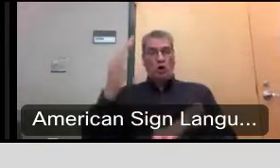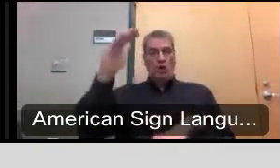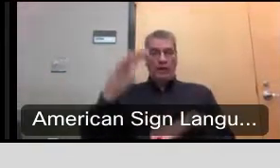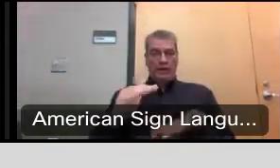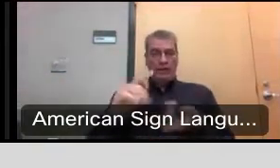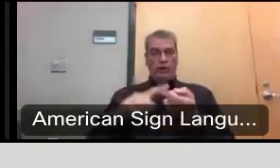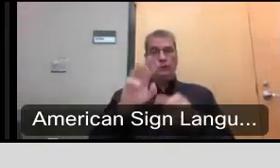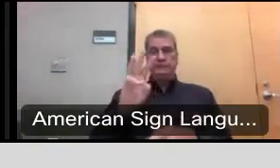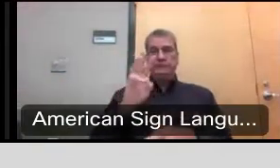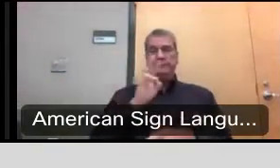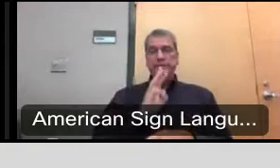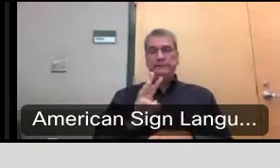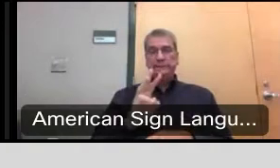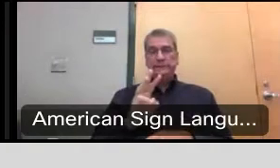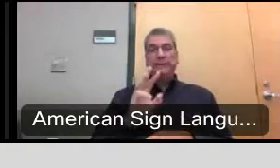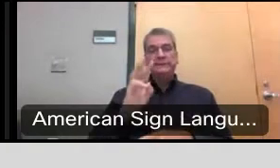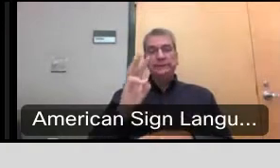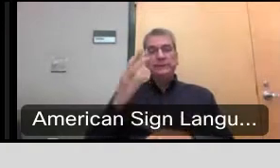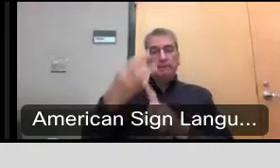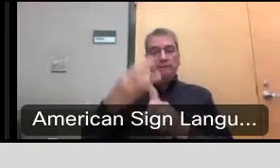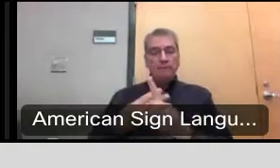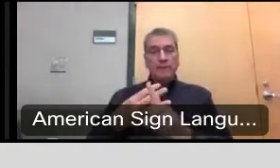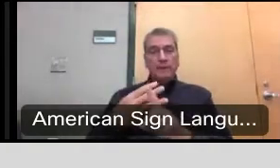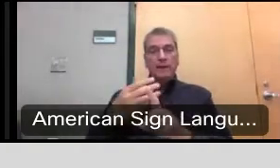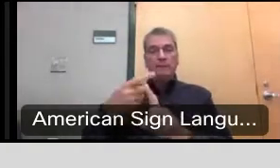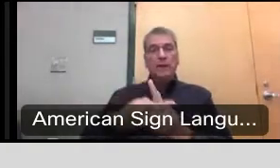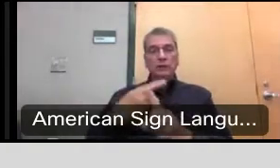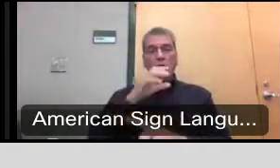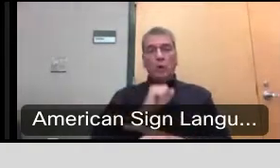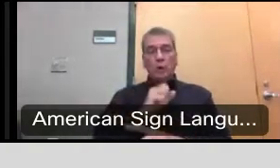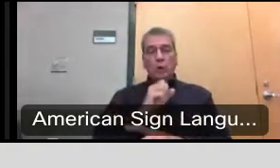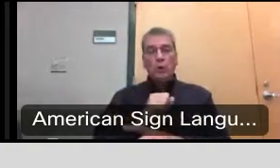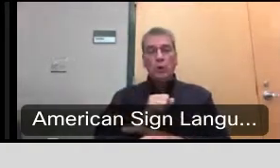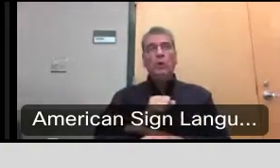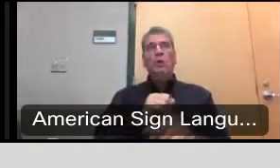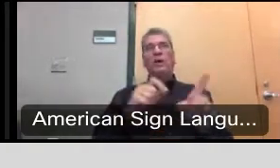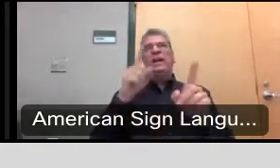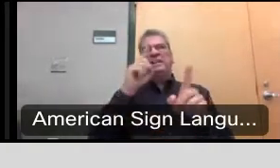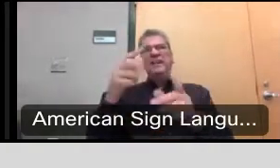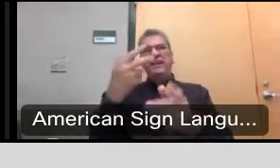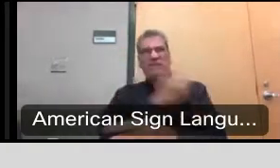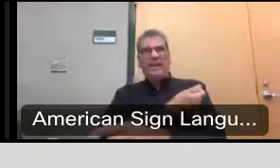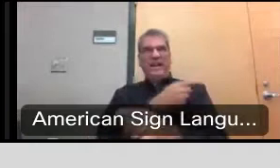modest if you will uptake of vaccines and the younger age groups, I hope we can continue